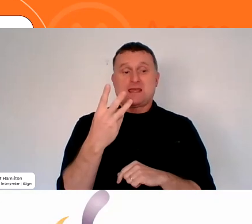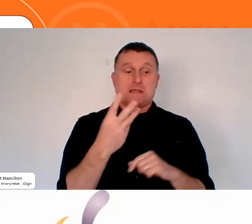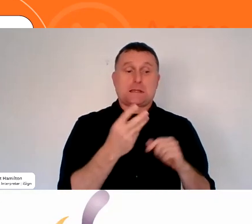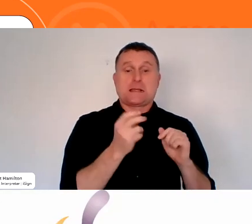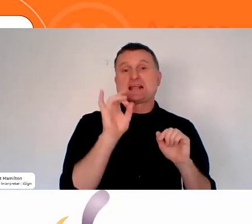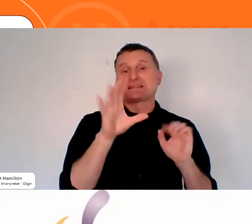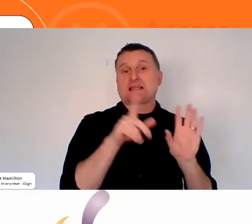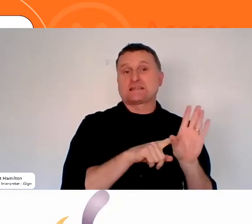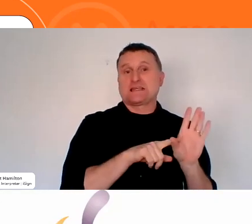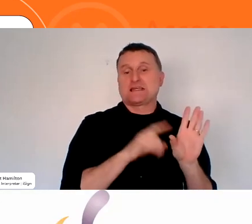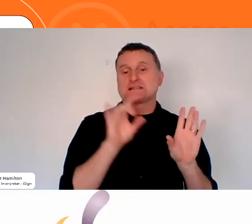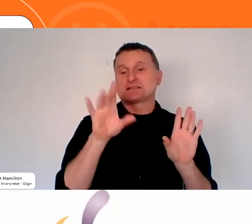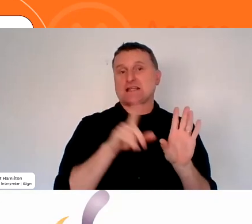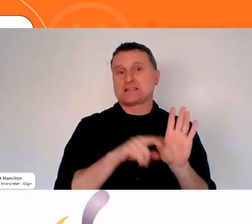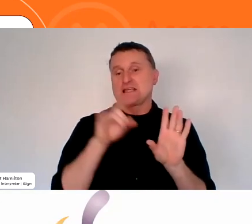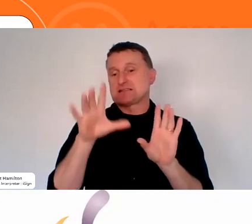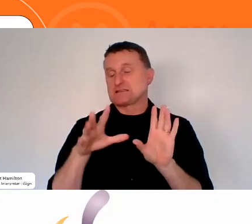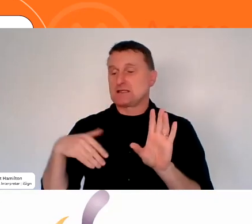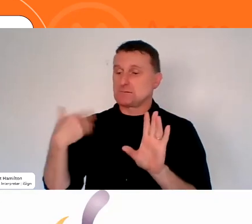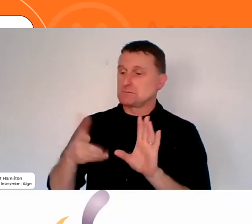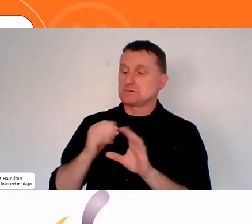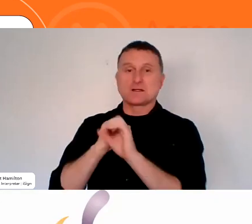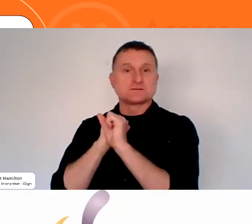justice in the disability sector and Zandra will be introducing